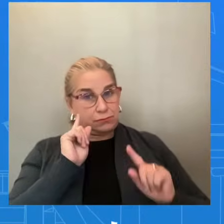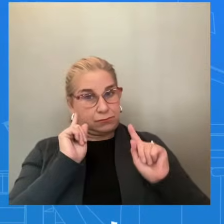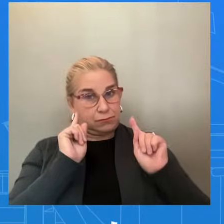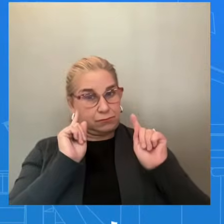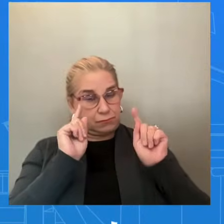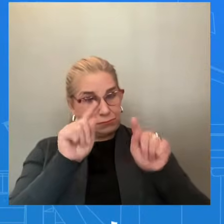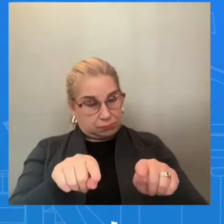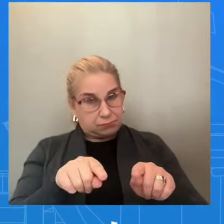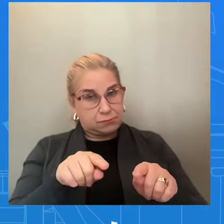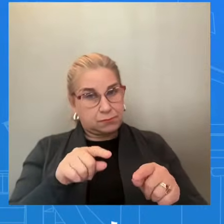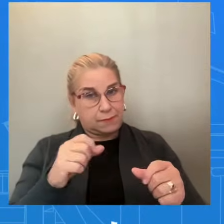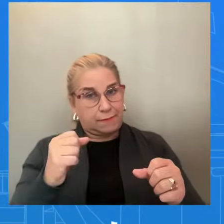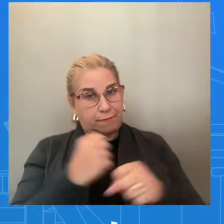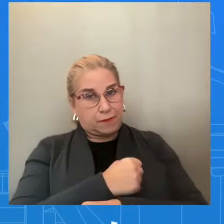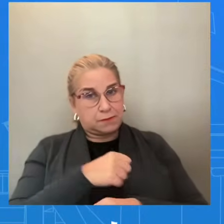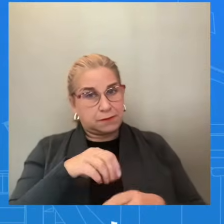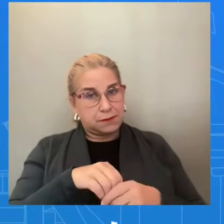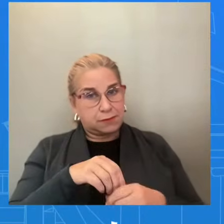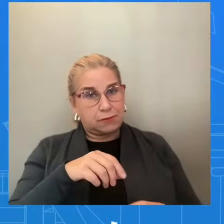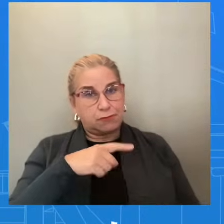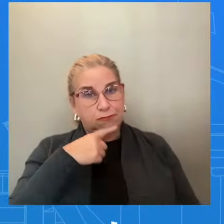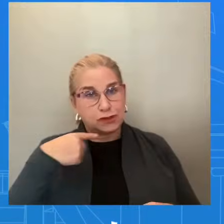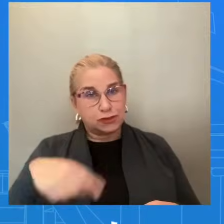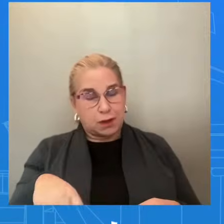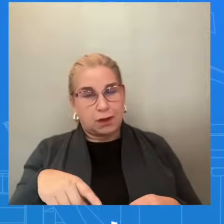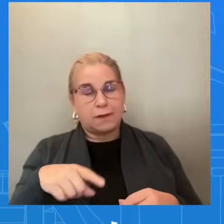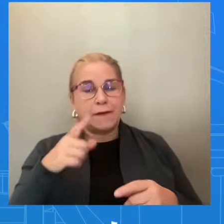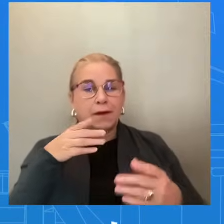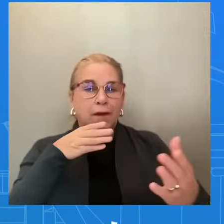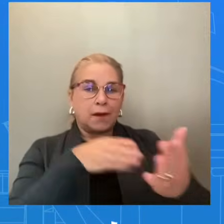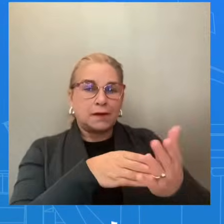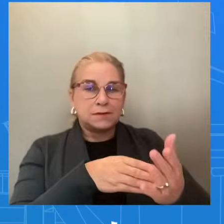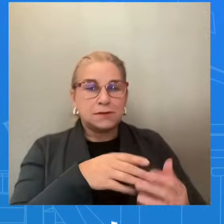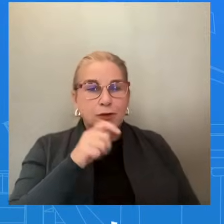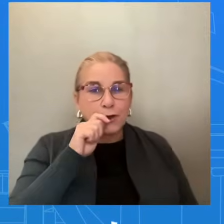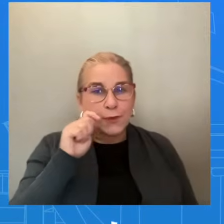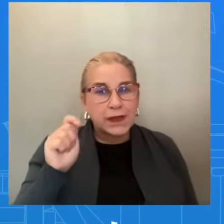to 7,000 soldiers already in few miles from the Ukrainian border.